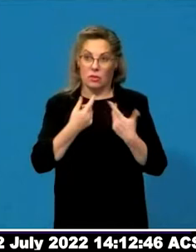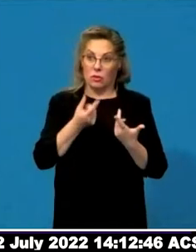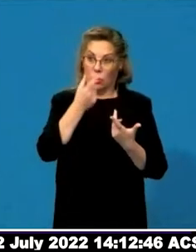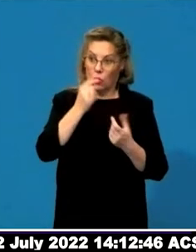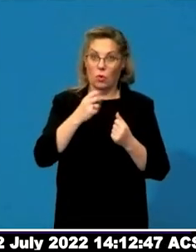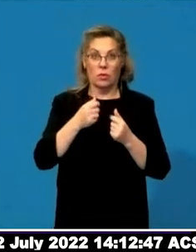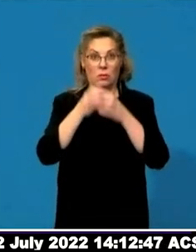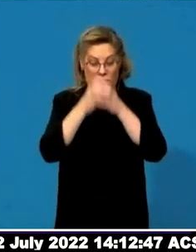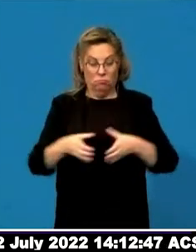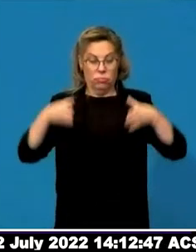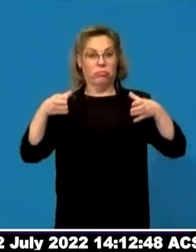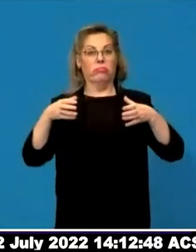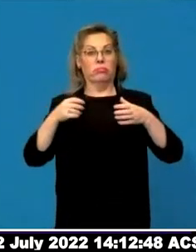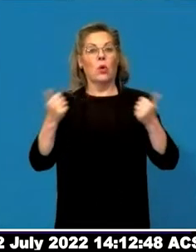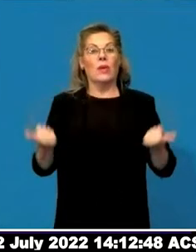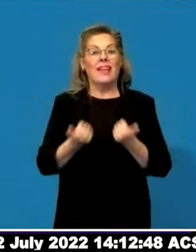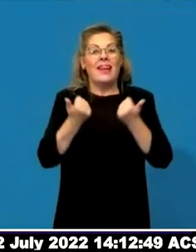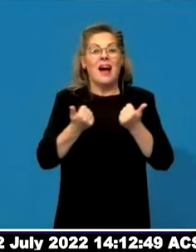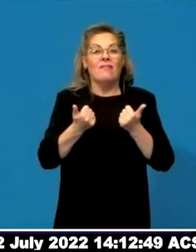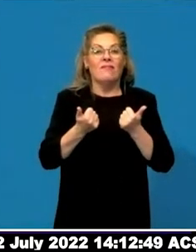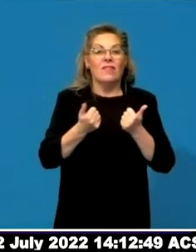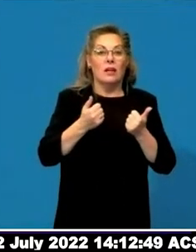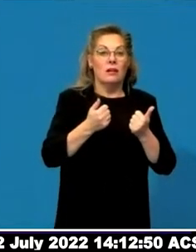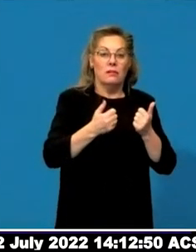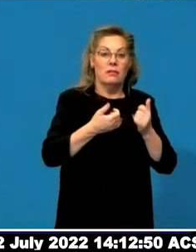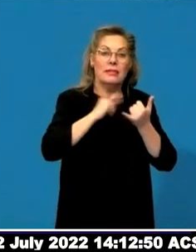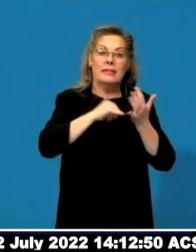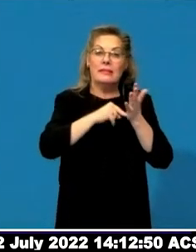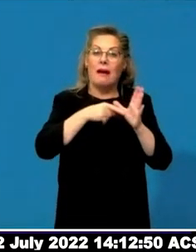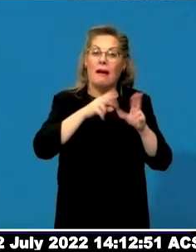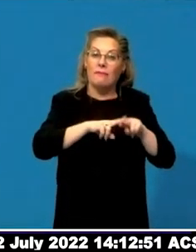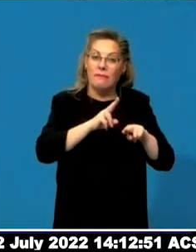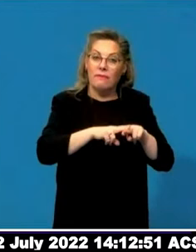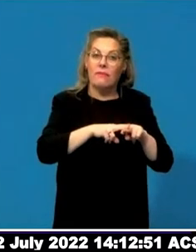to do that job? With the help of a partner, we can.